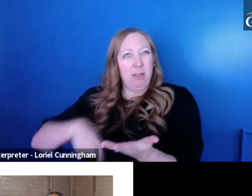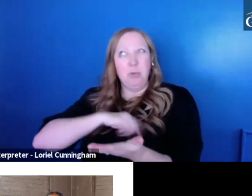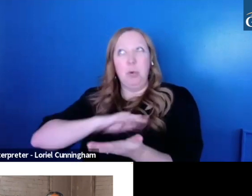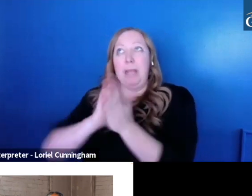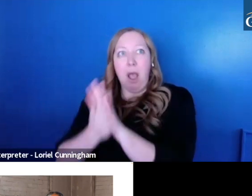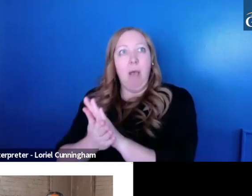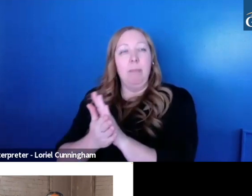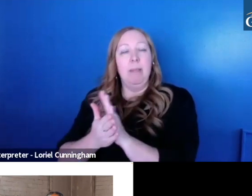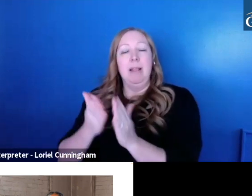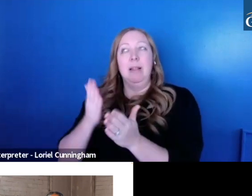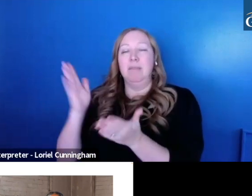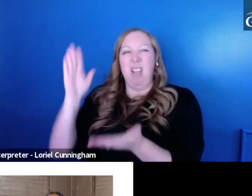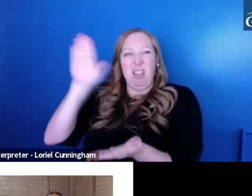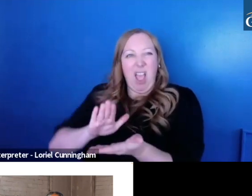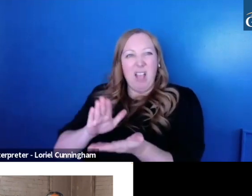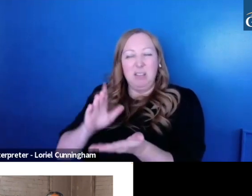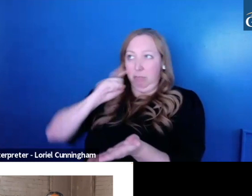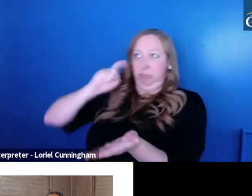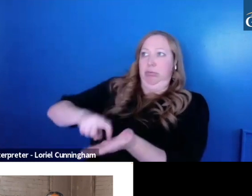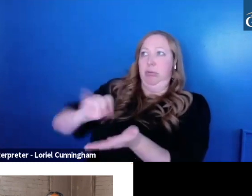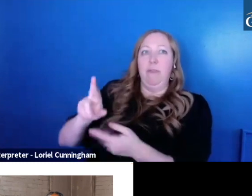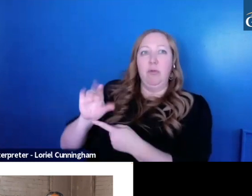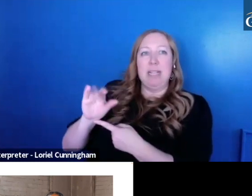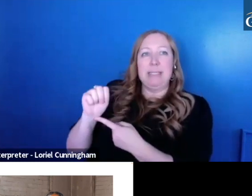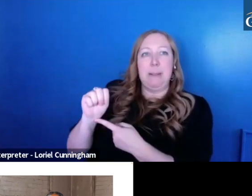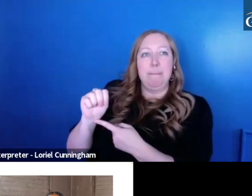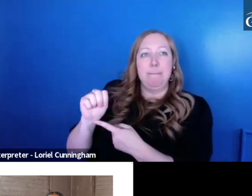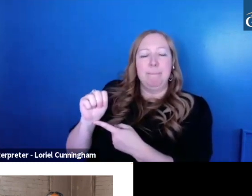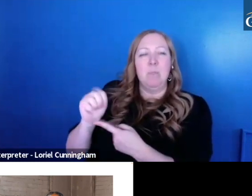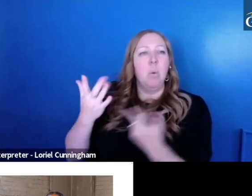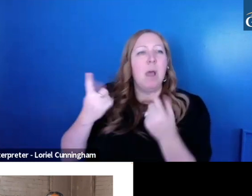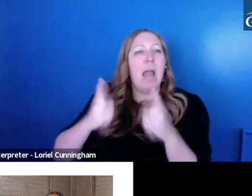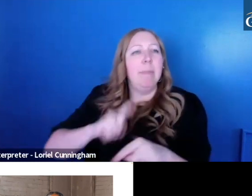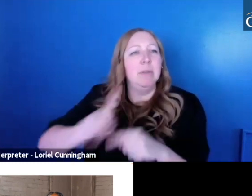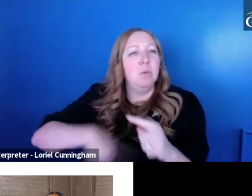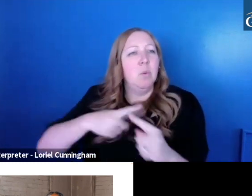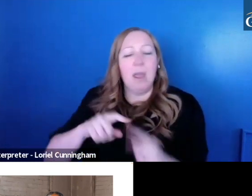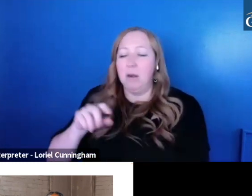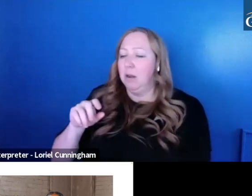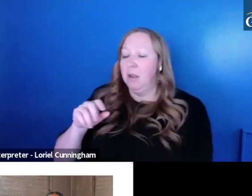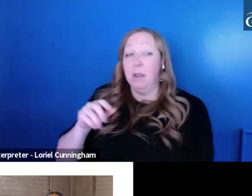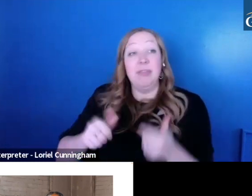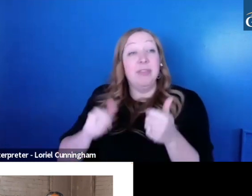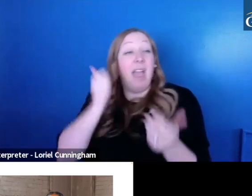when racism become item